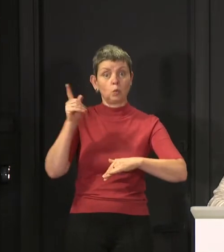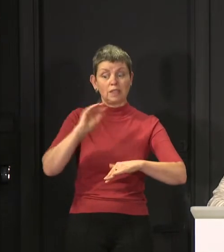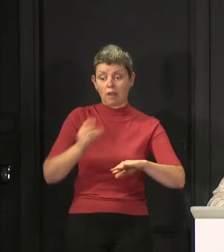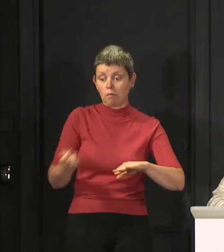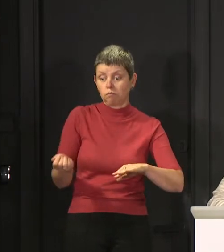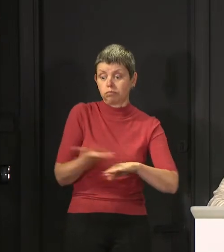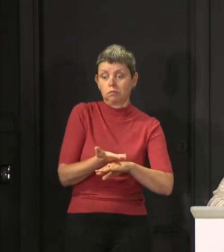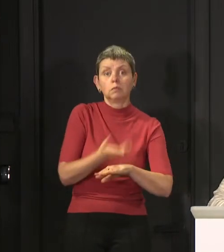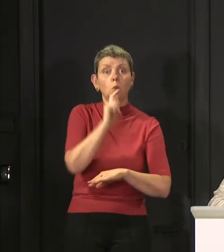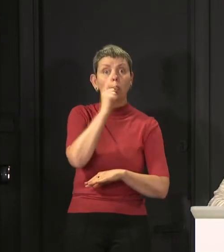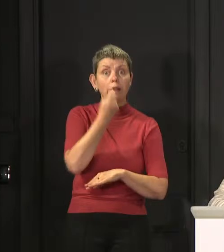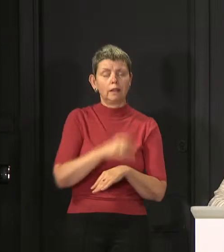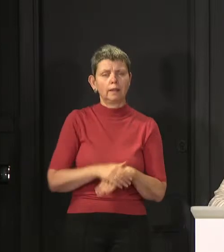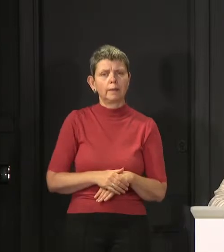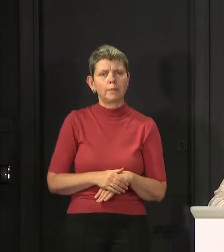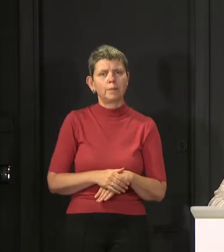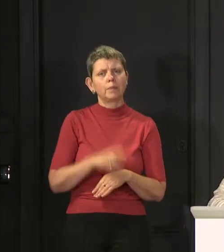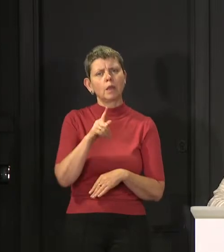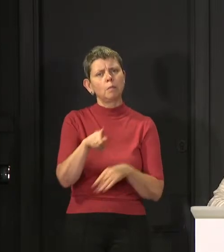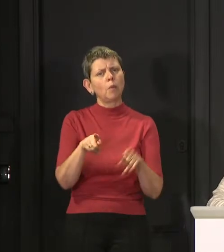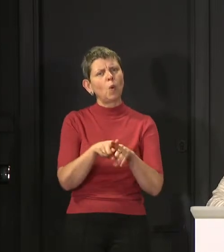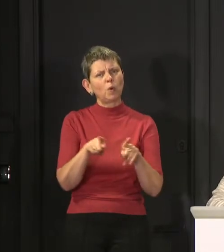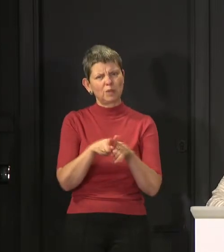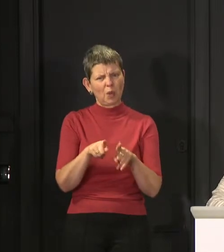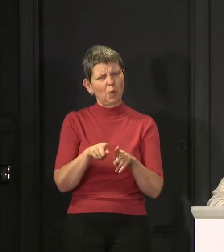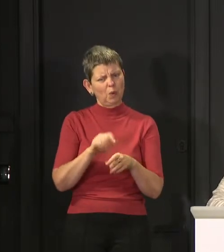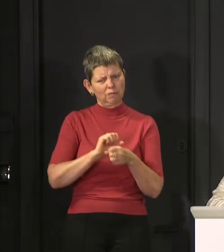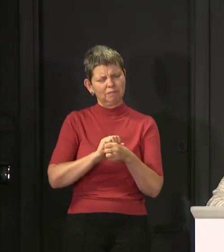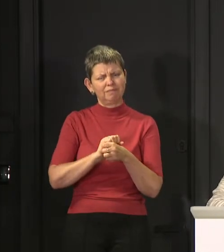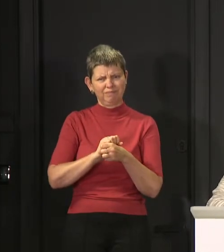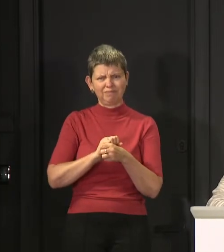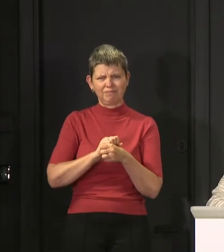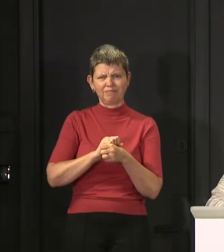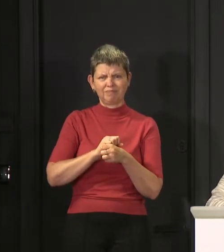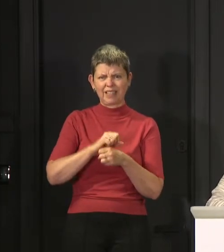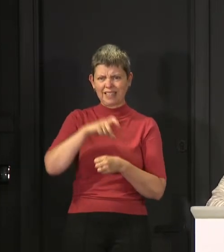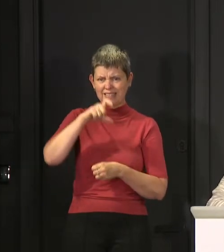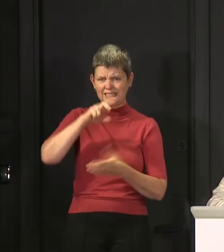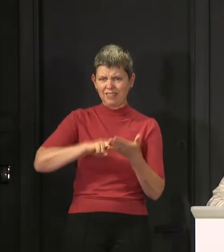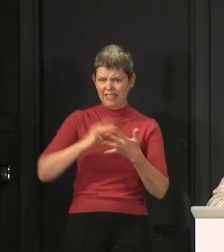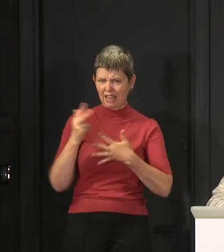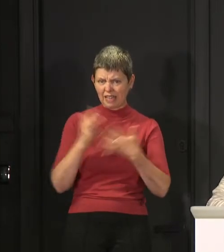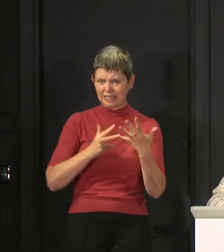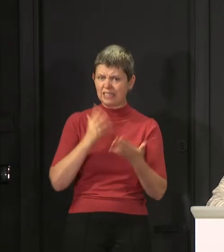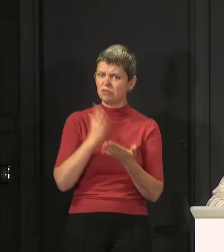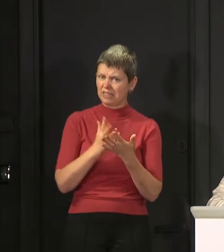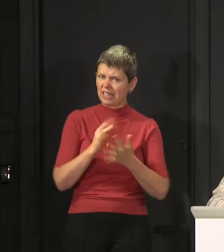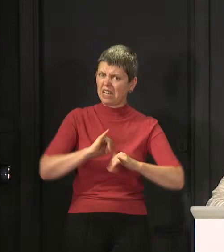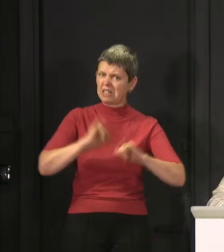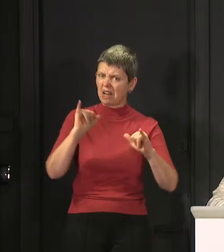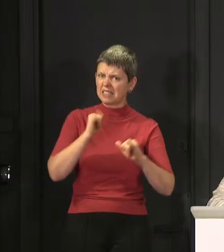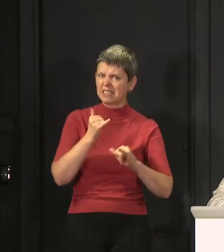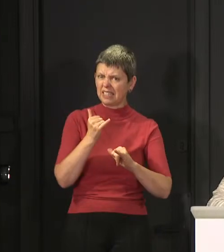thing we have learned is that it is a nasty virus. It can take lives particularly in vulnerable